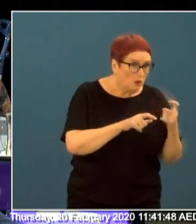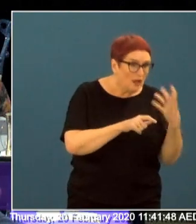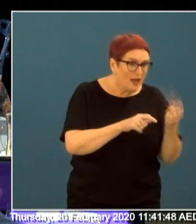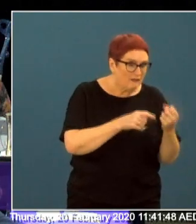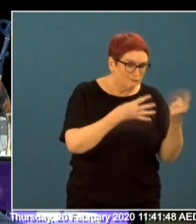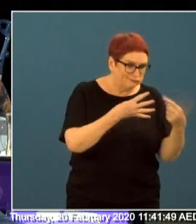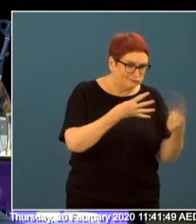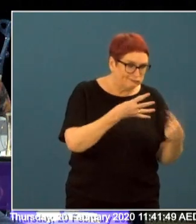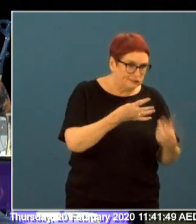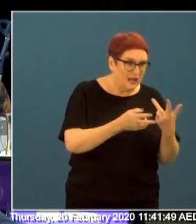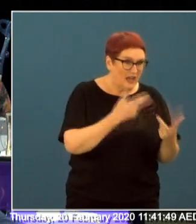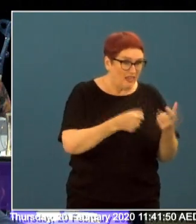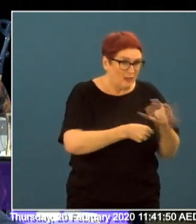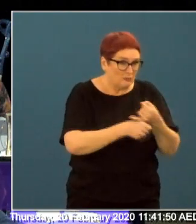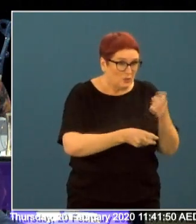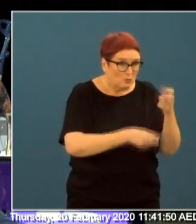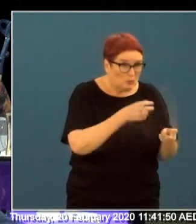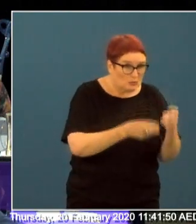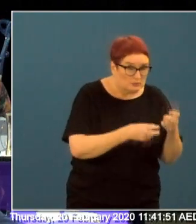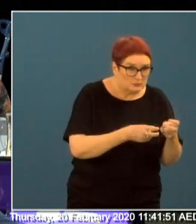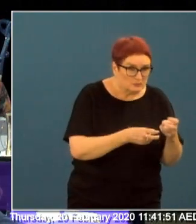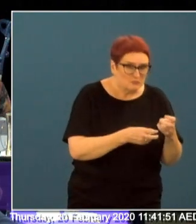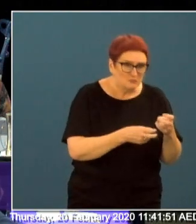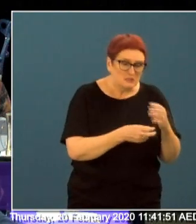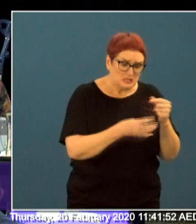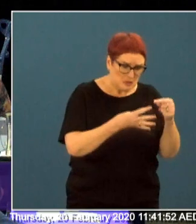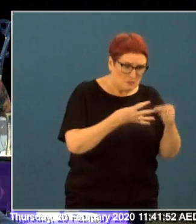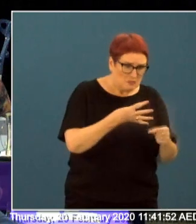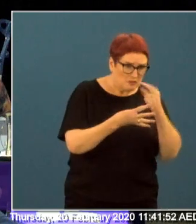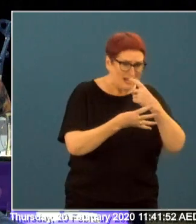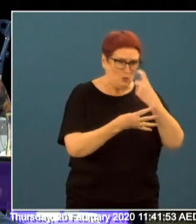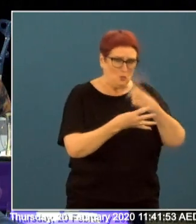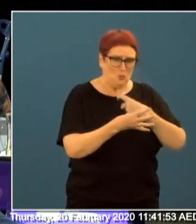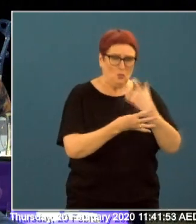but some were serious and some were undiagnosed — now, I assume — or an inference that might be available